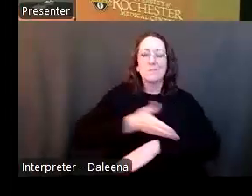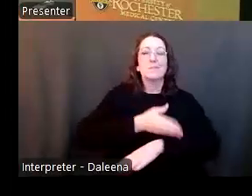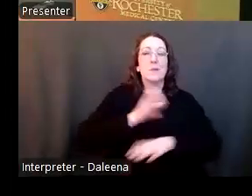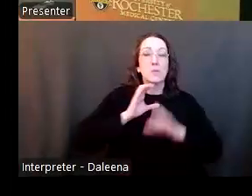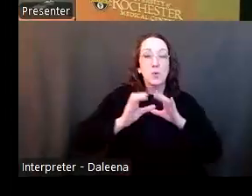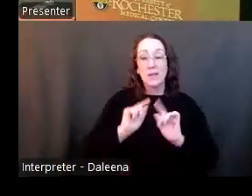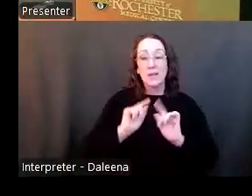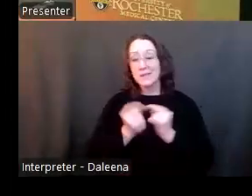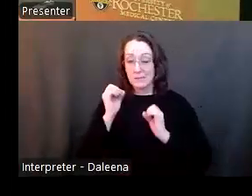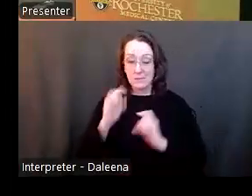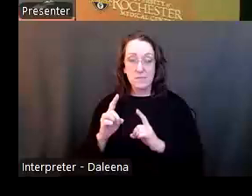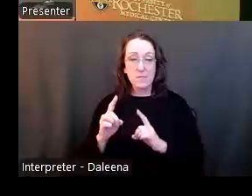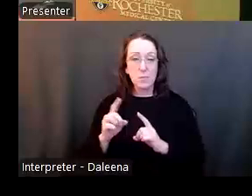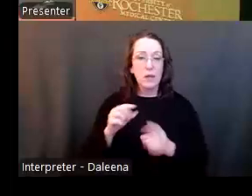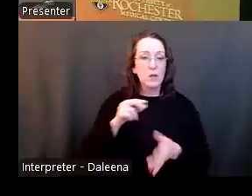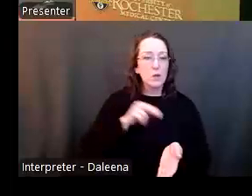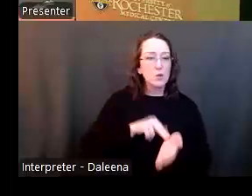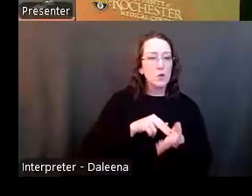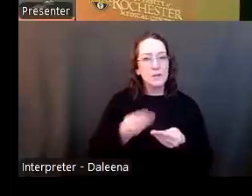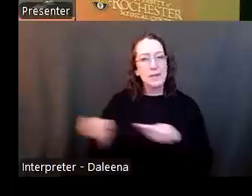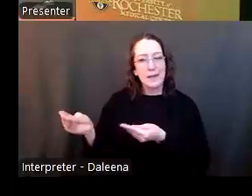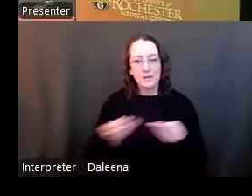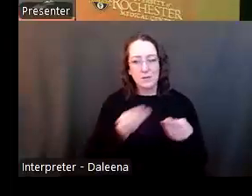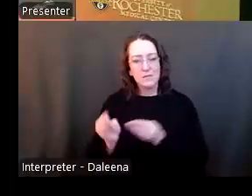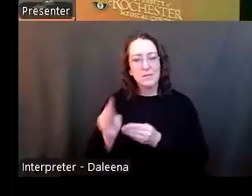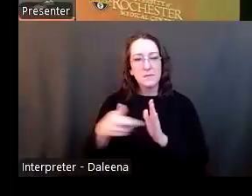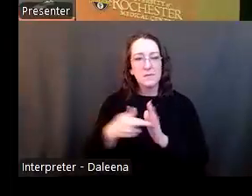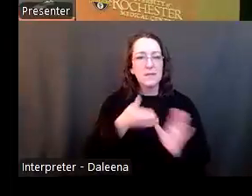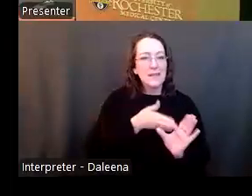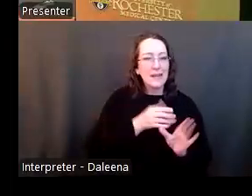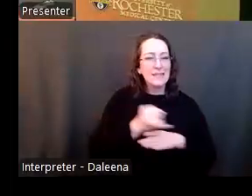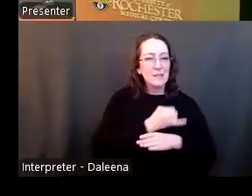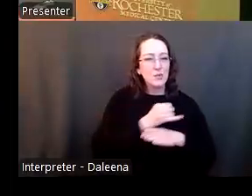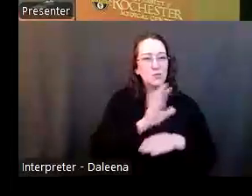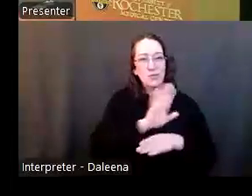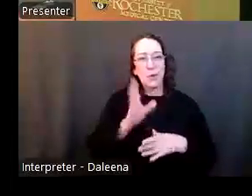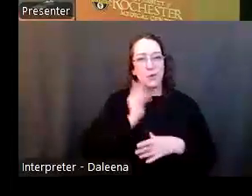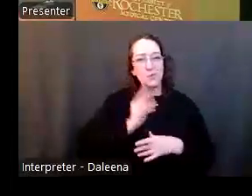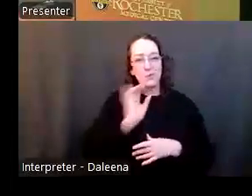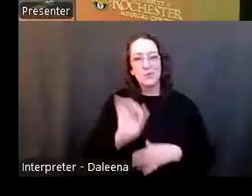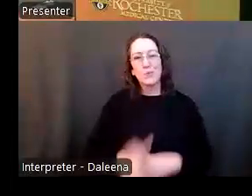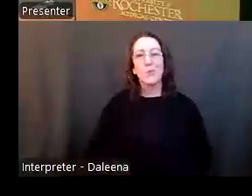a nurs l is onr and you'll hear from our Psychiatry interns about their experience